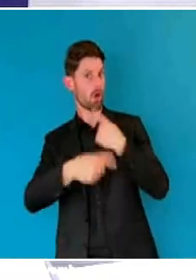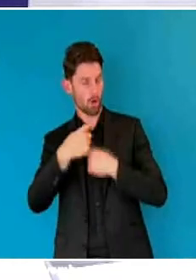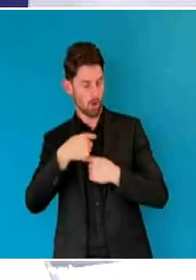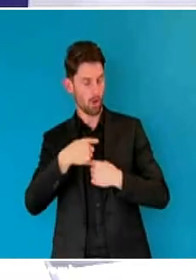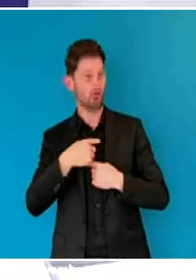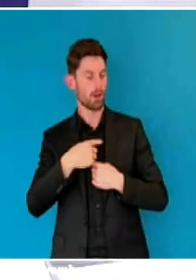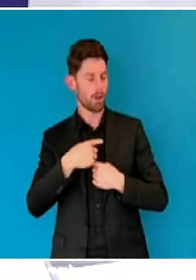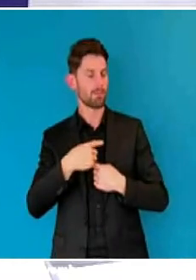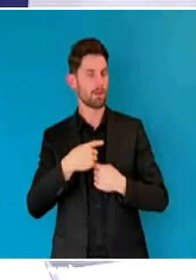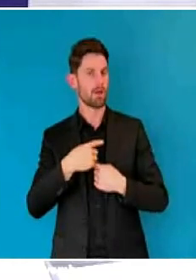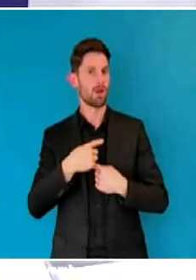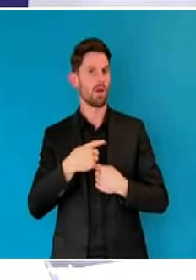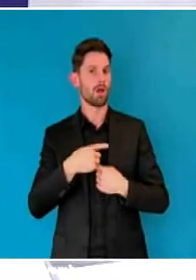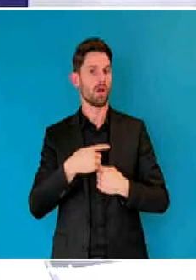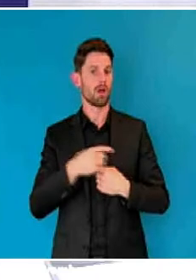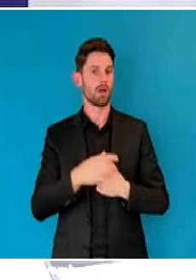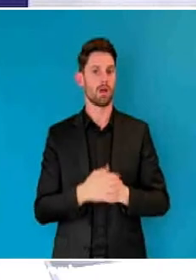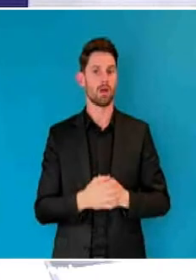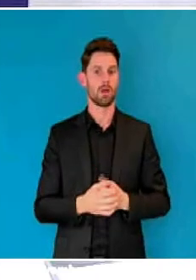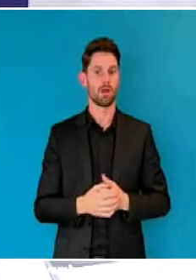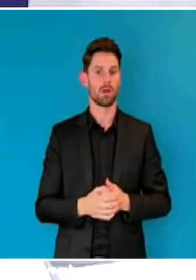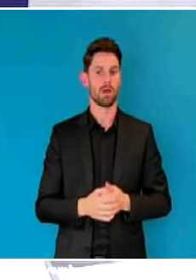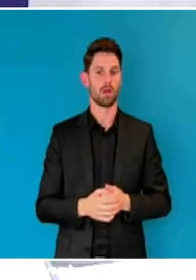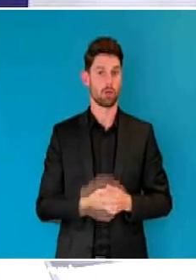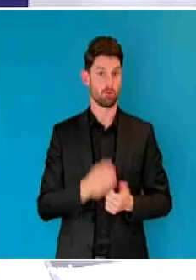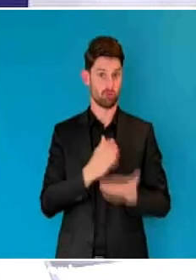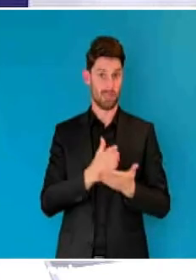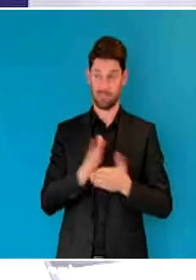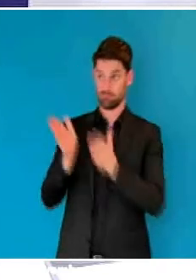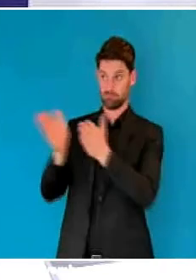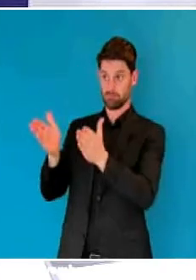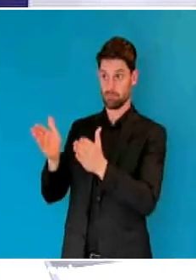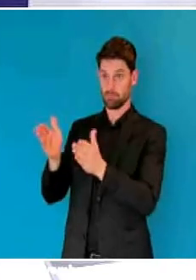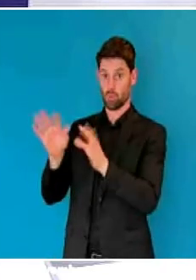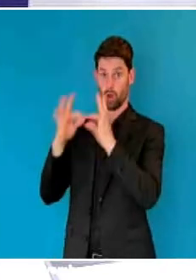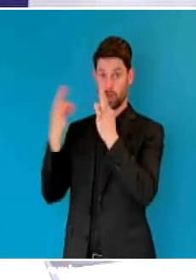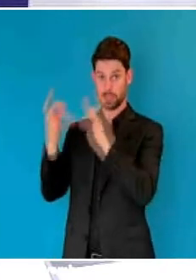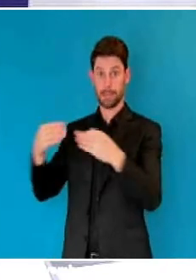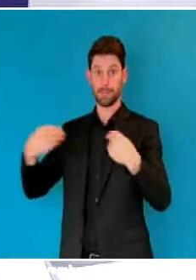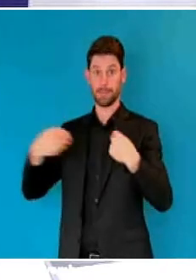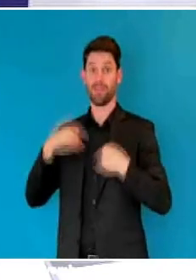understood it, was an affirmative obligation on employers to provide reasonable